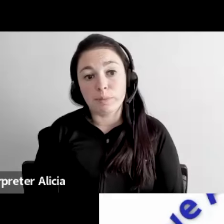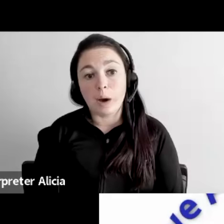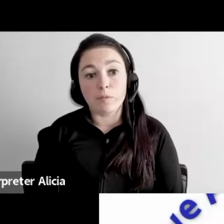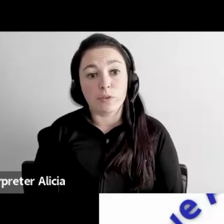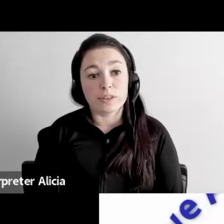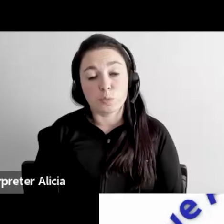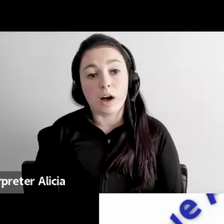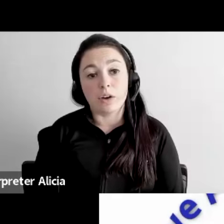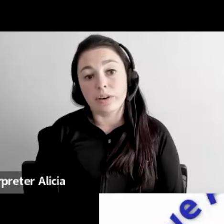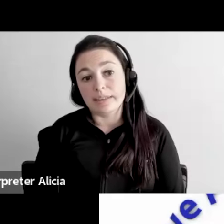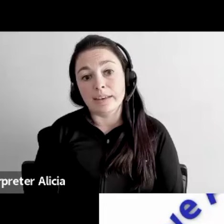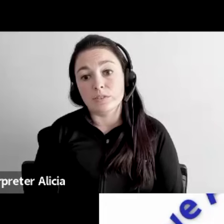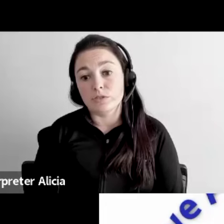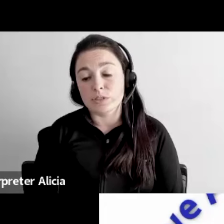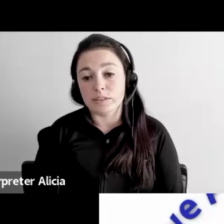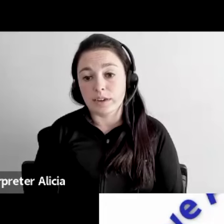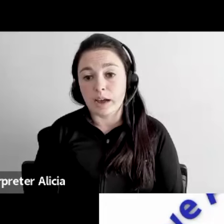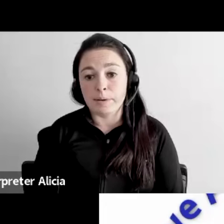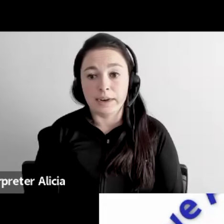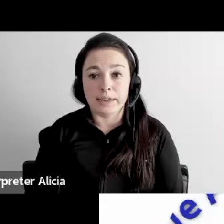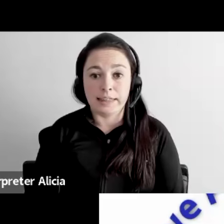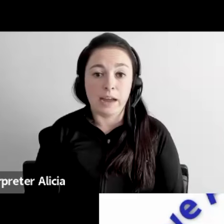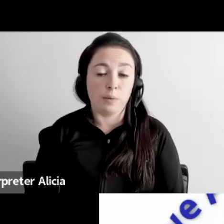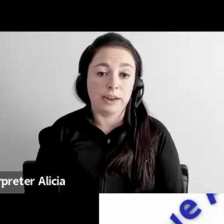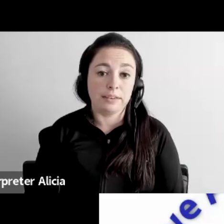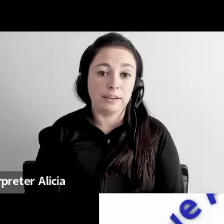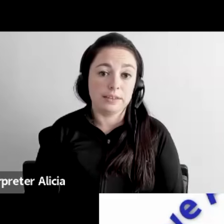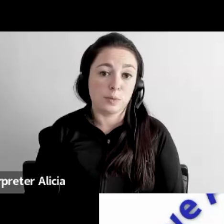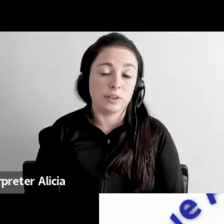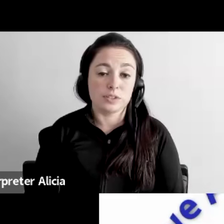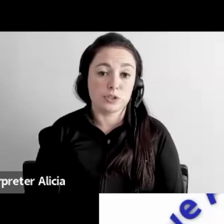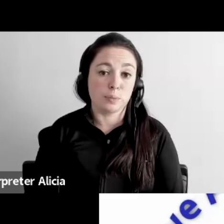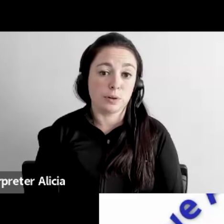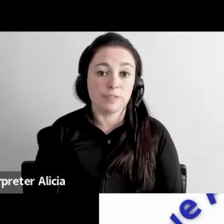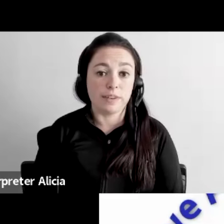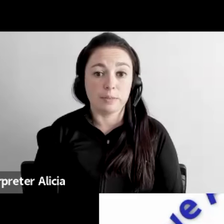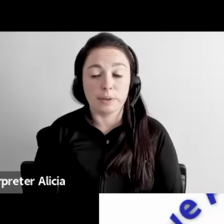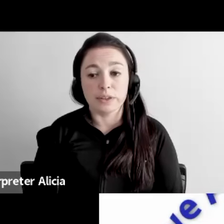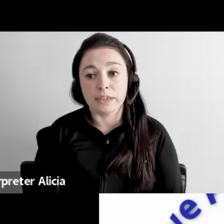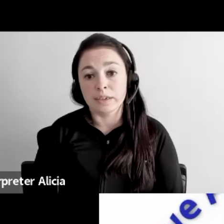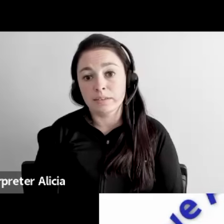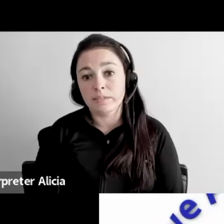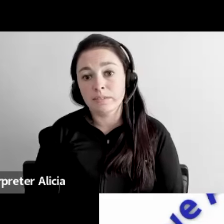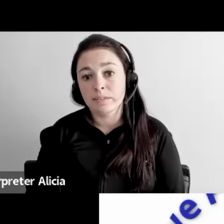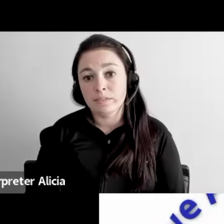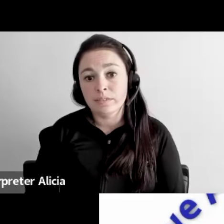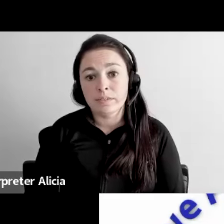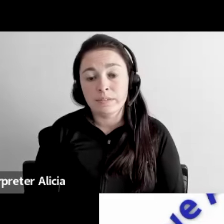could be helpful as well and then just accommodating that way as well as interpreter availability thank